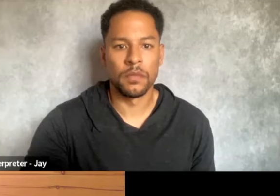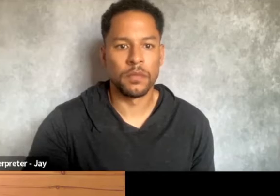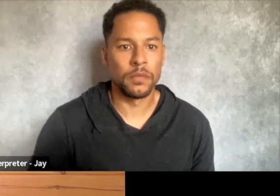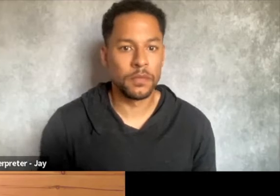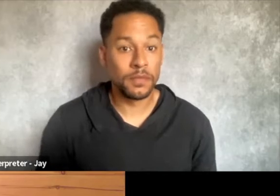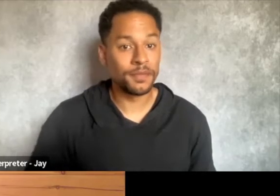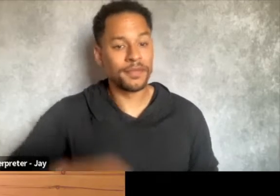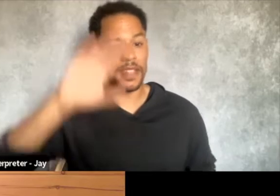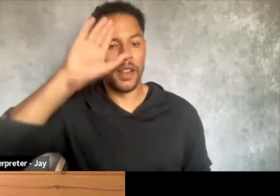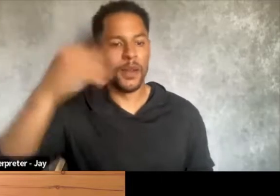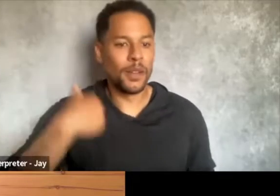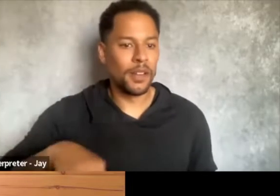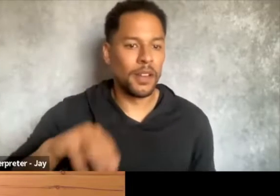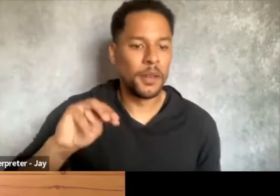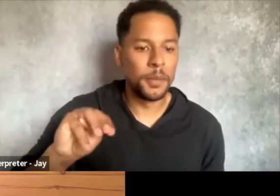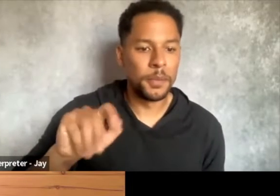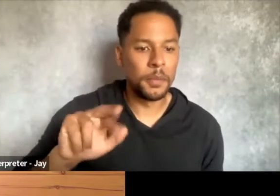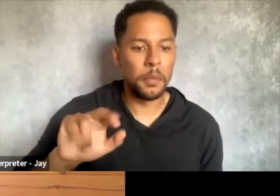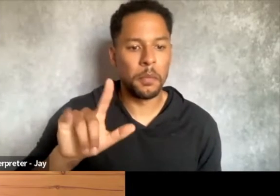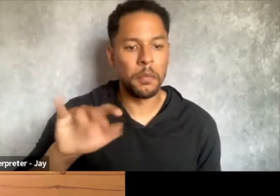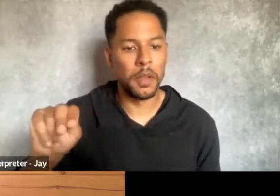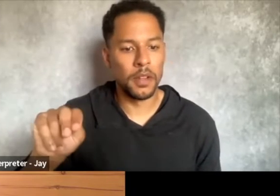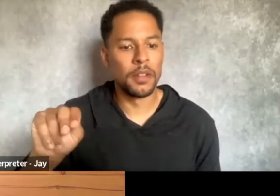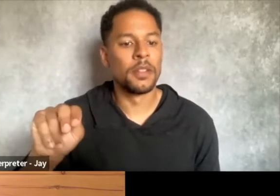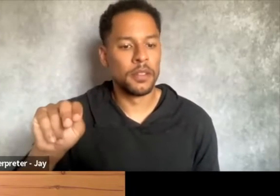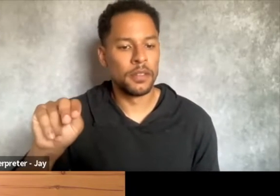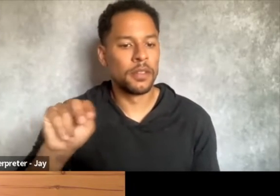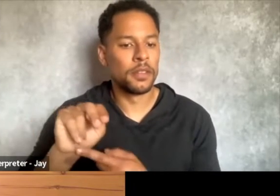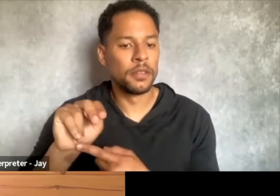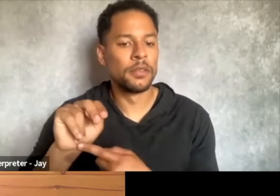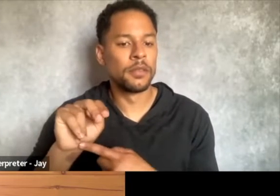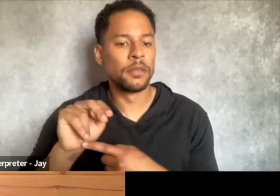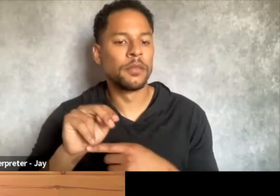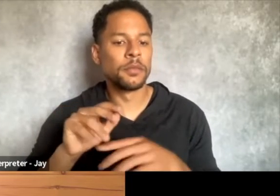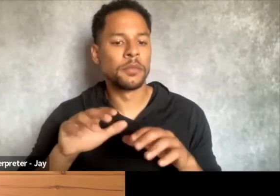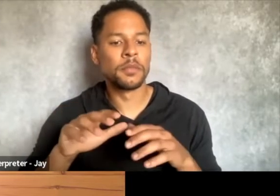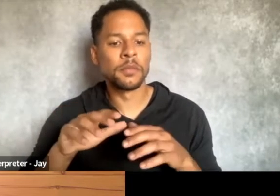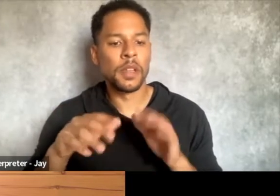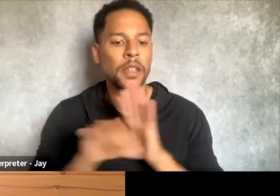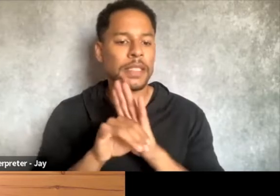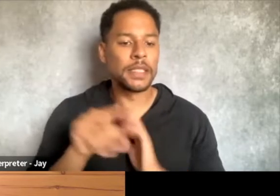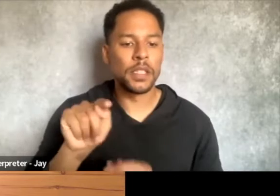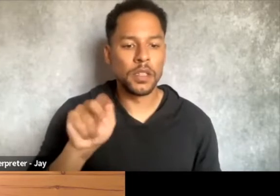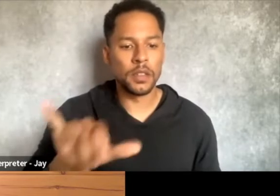All righty, hi. My name is Marilyn Schotland. I use they/them pronouns. I am a white non-binary Jewish person